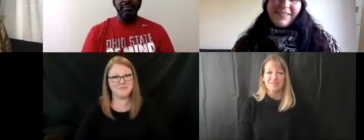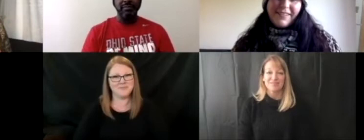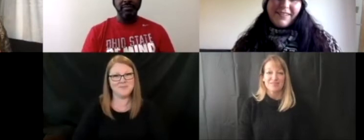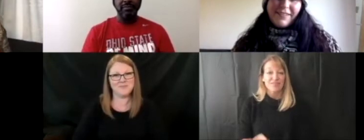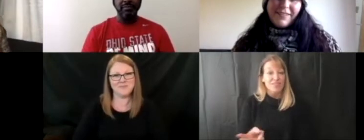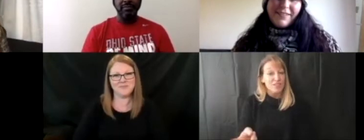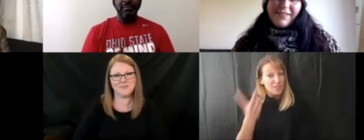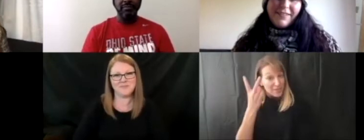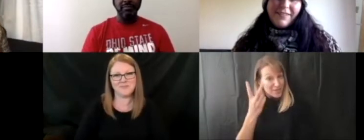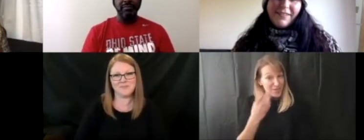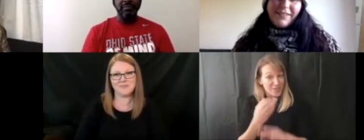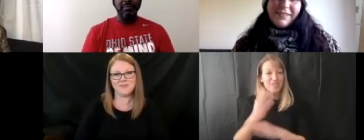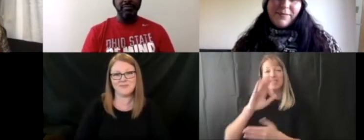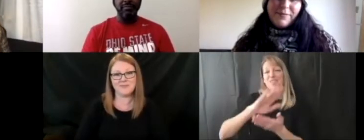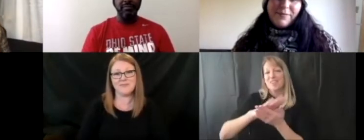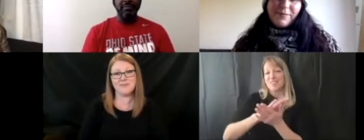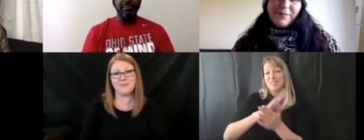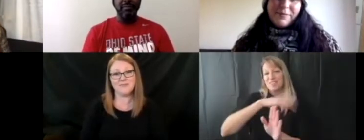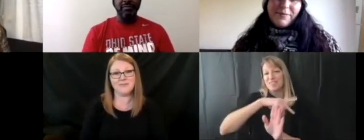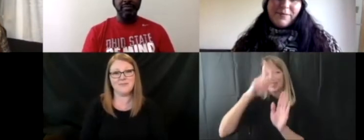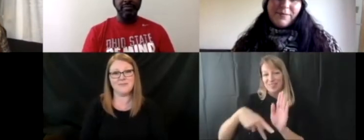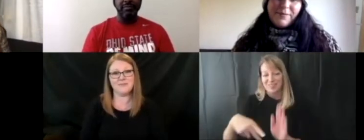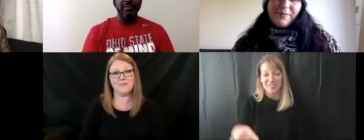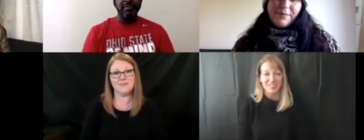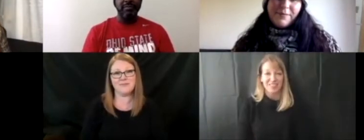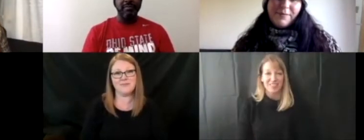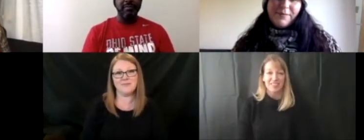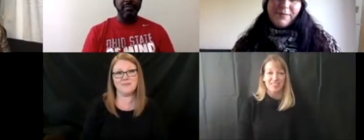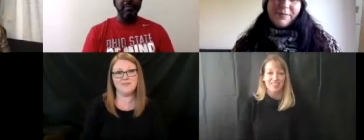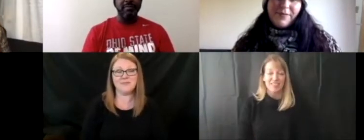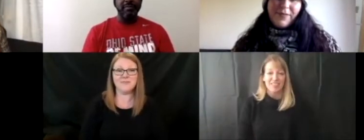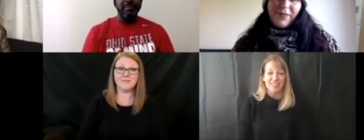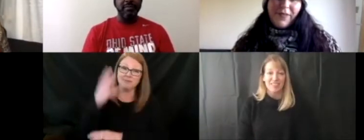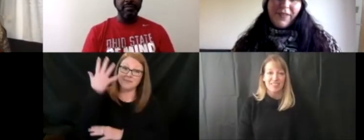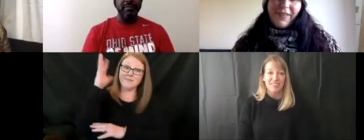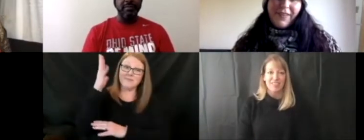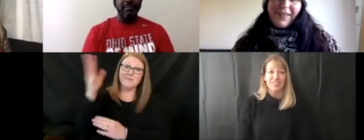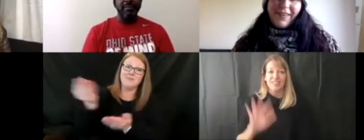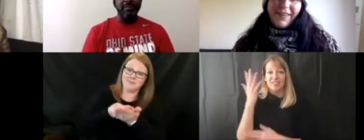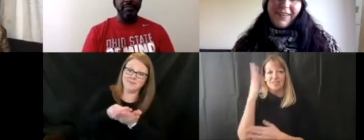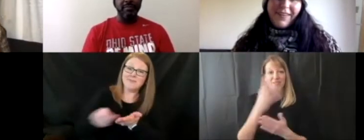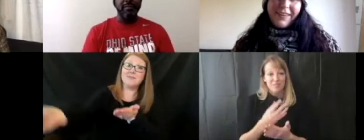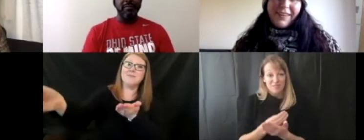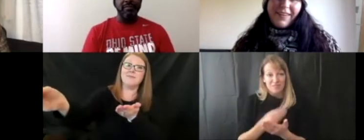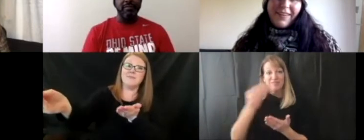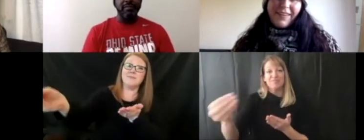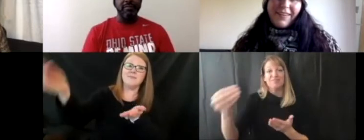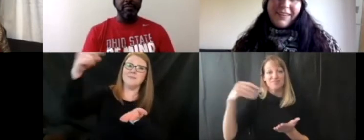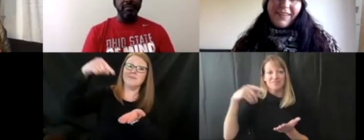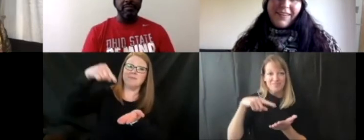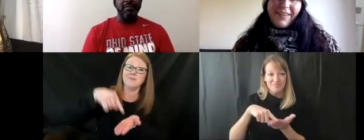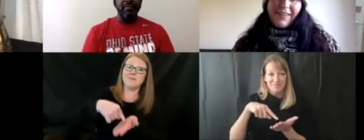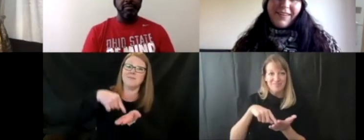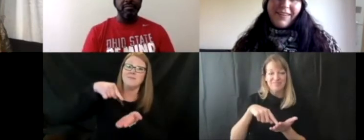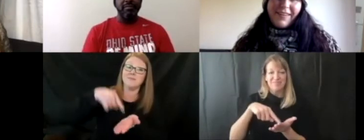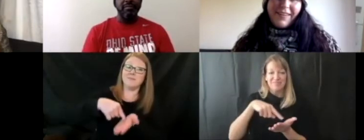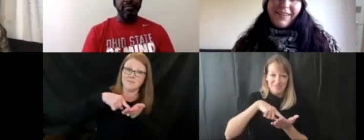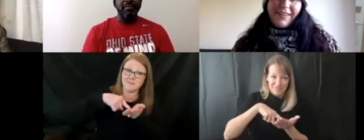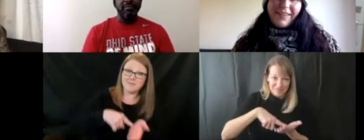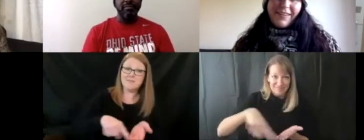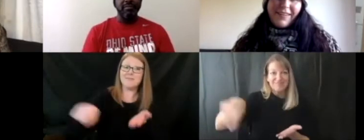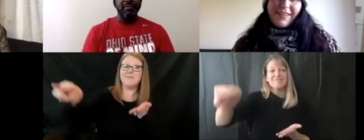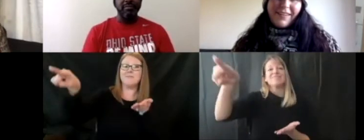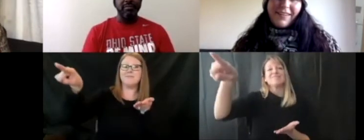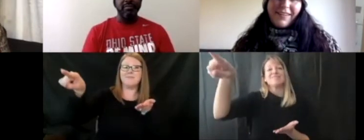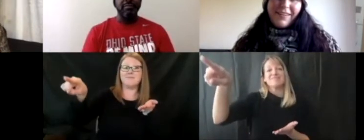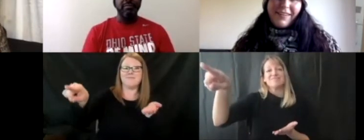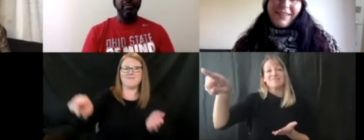after-school programs and an invoice for a tree would somebody pay this thing